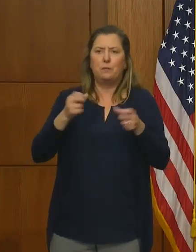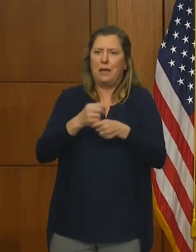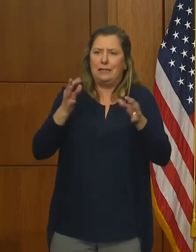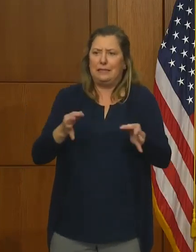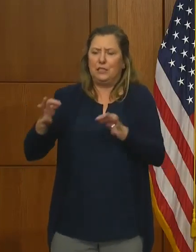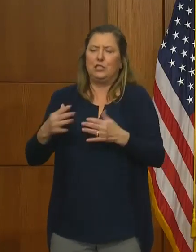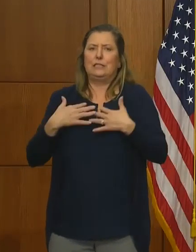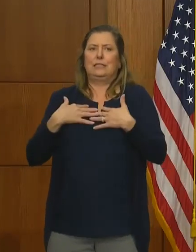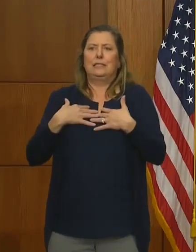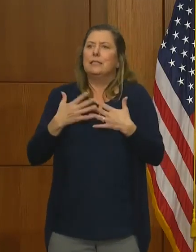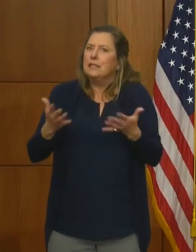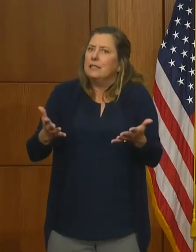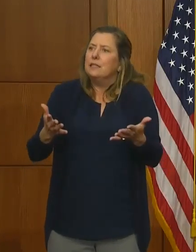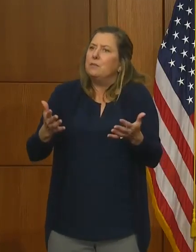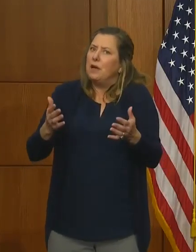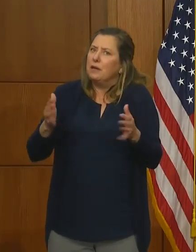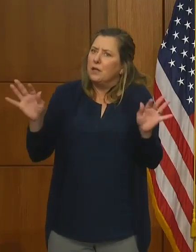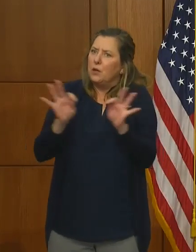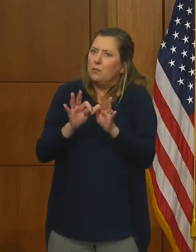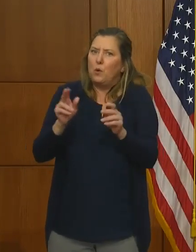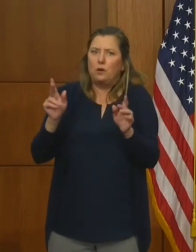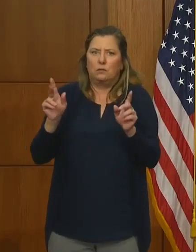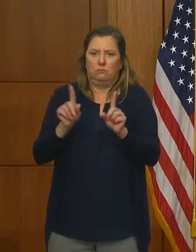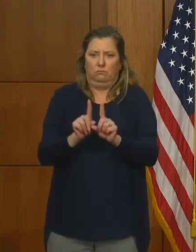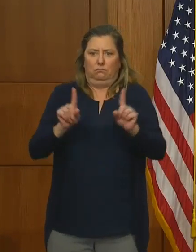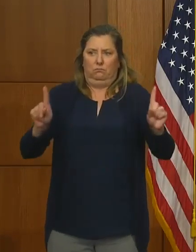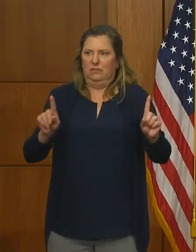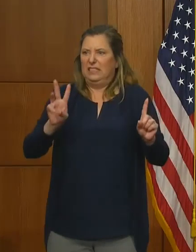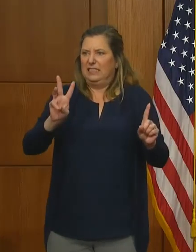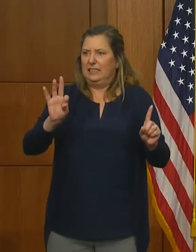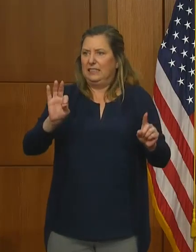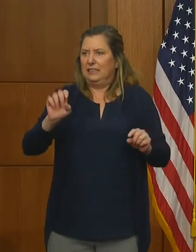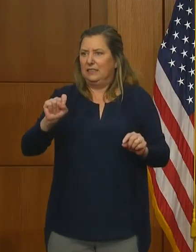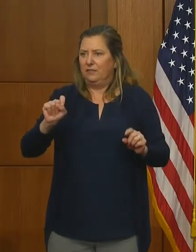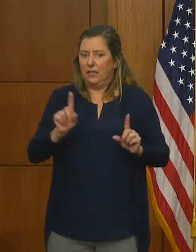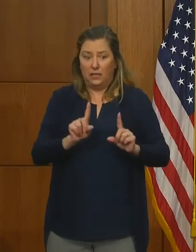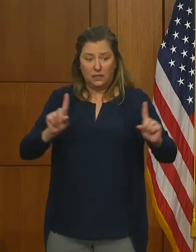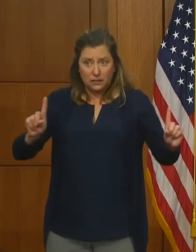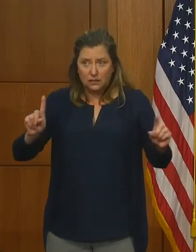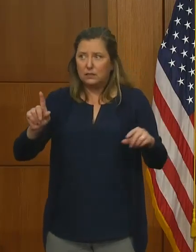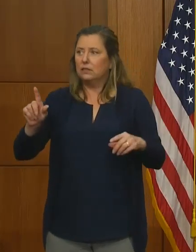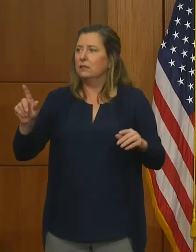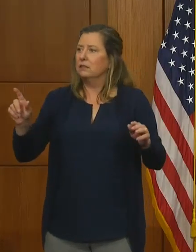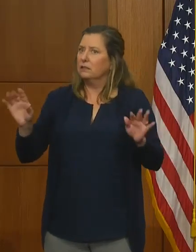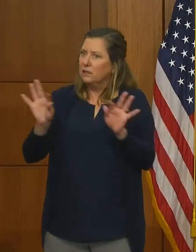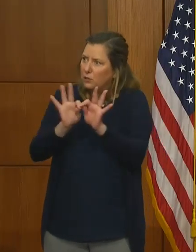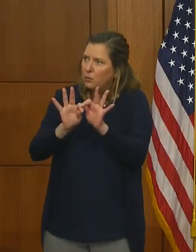ARE MAKING. SACRIFICES OUT THERE BUT- BUT CONTINUE TO KEEP